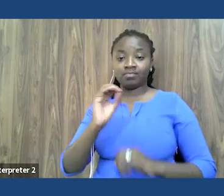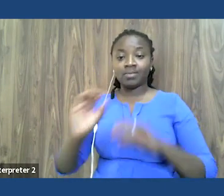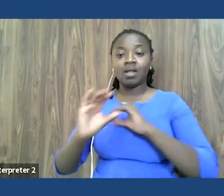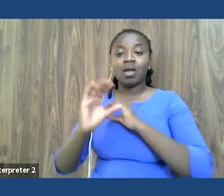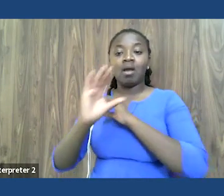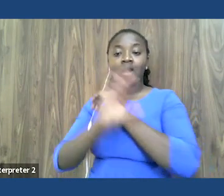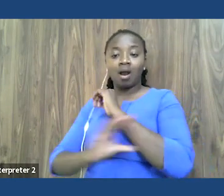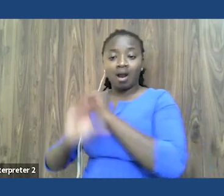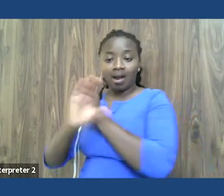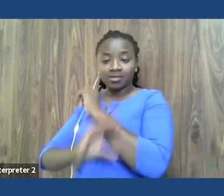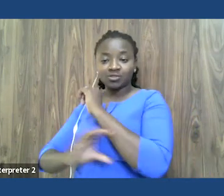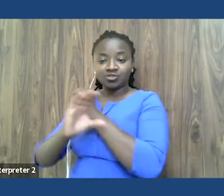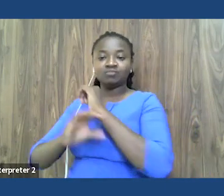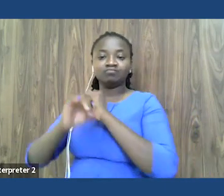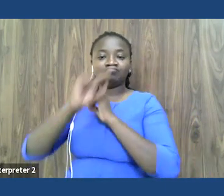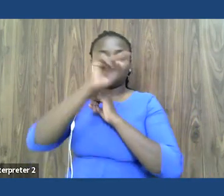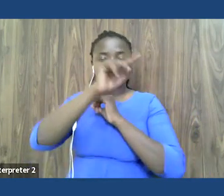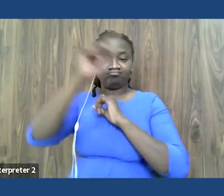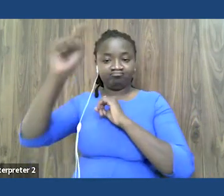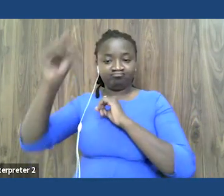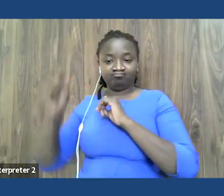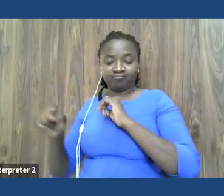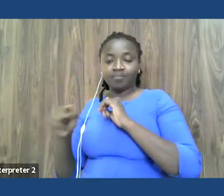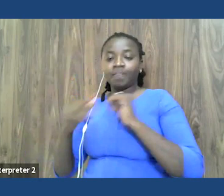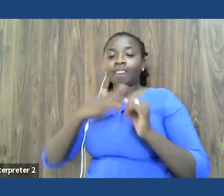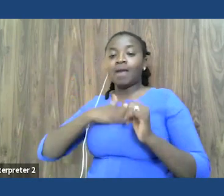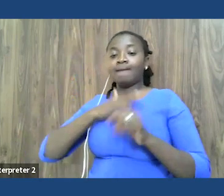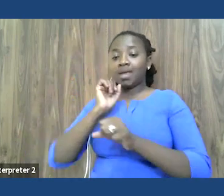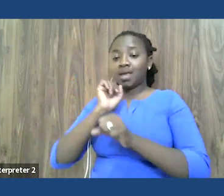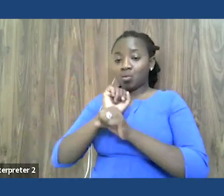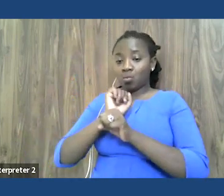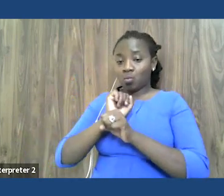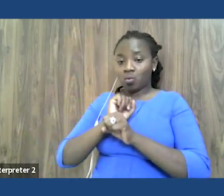My job was to advocate for older people's rights at Indiana.